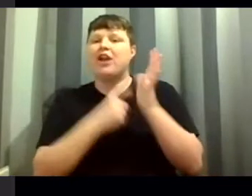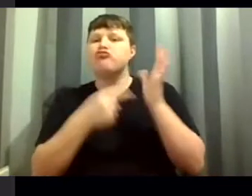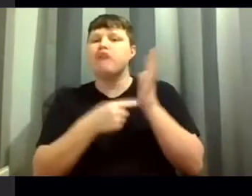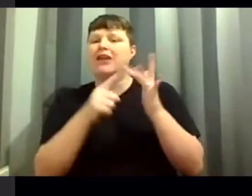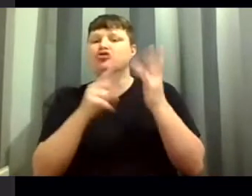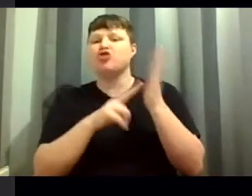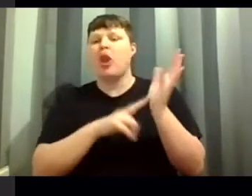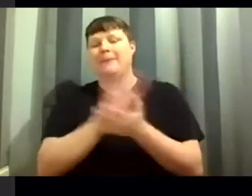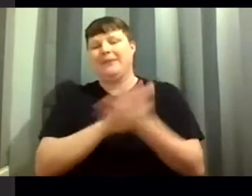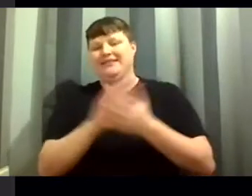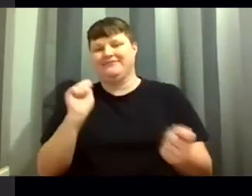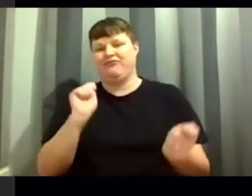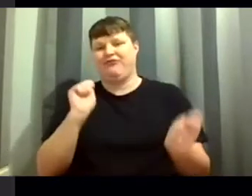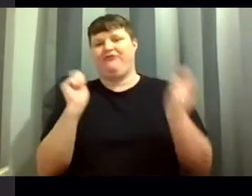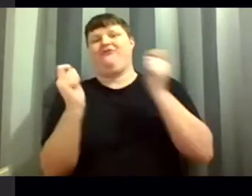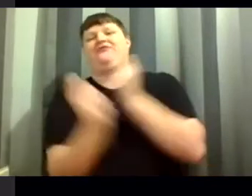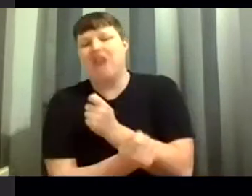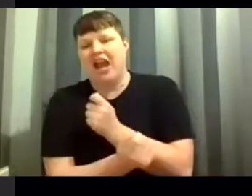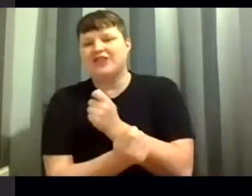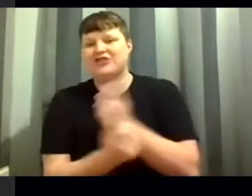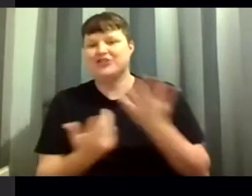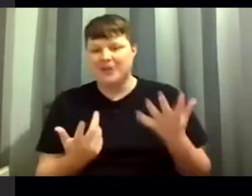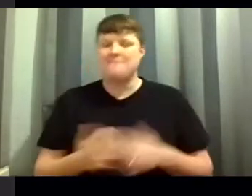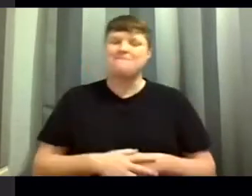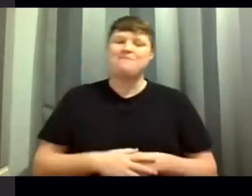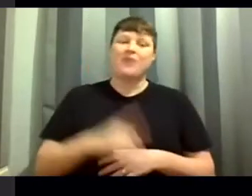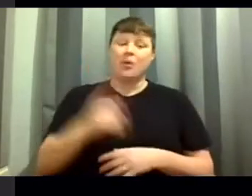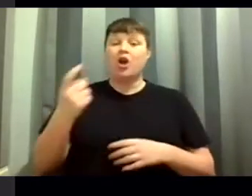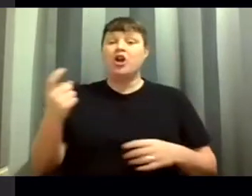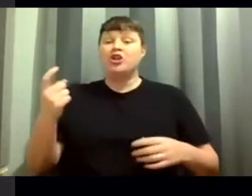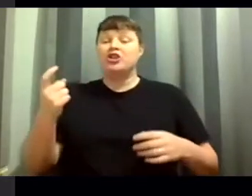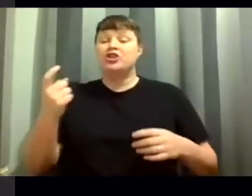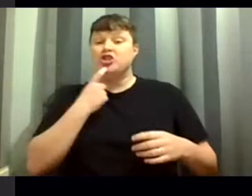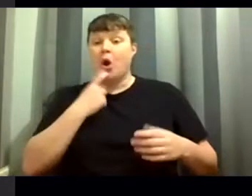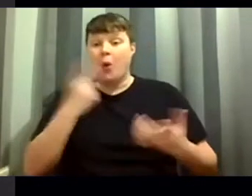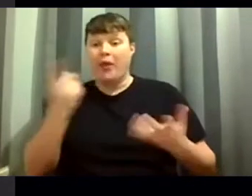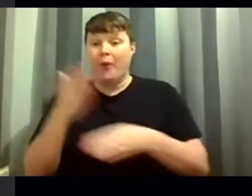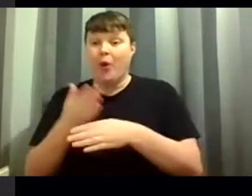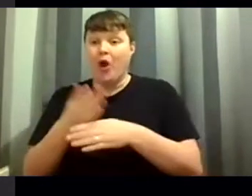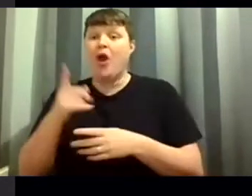The jokes worked and they found them funny but they weren't actually for them. They were for